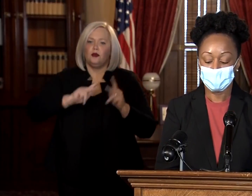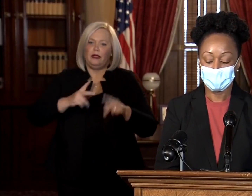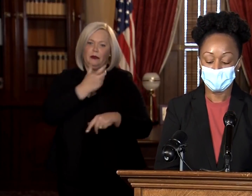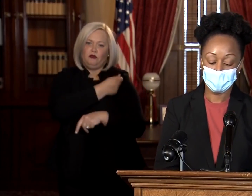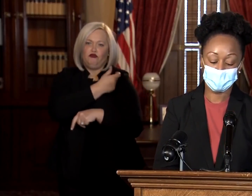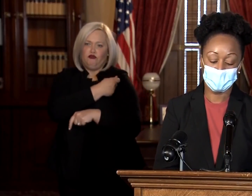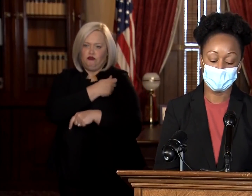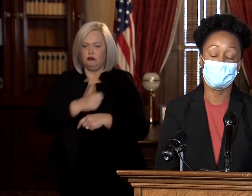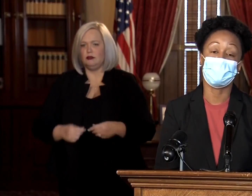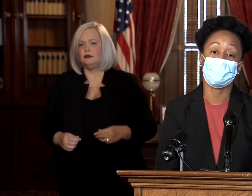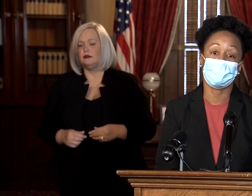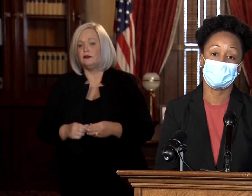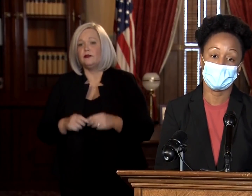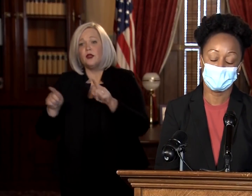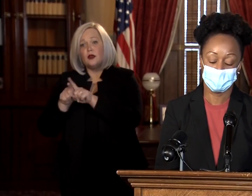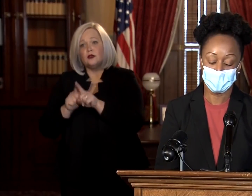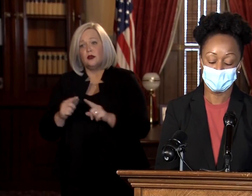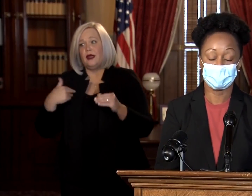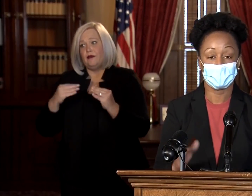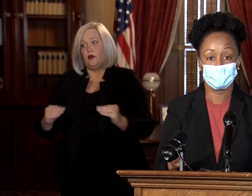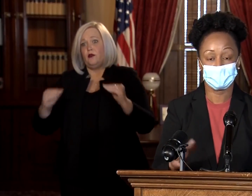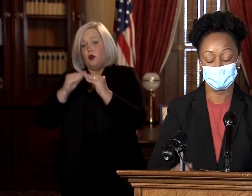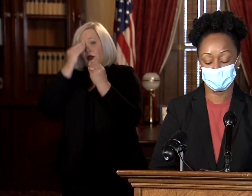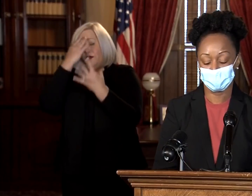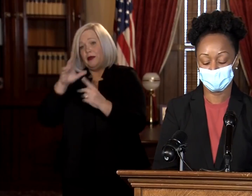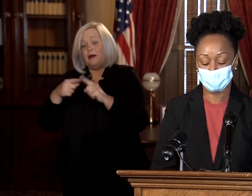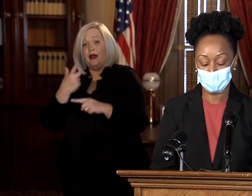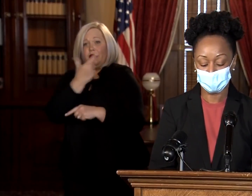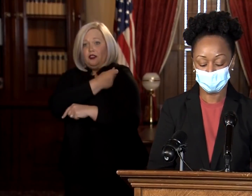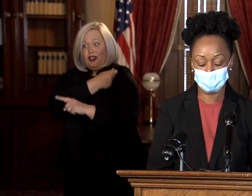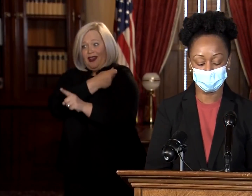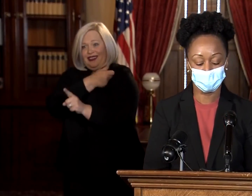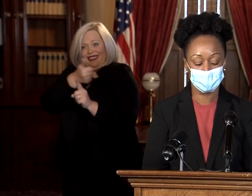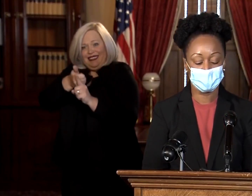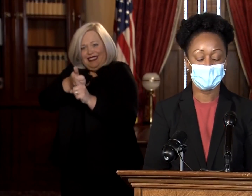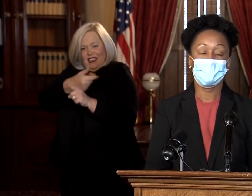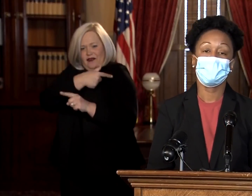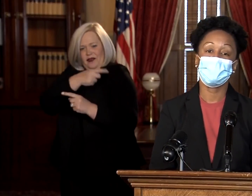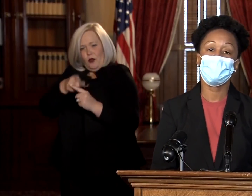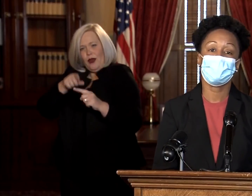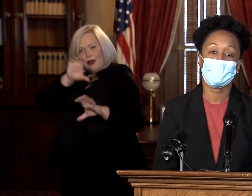how many people have been vaccinated and the ages of those vaccinated and the ages of those vaccinated. vaccinated. We have important information